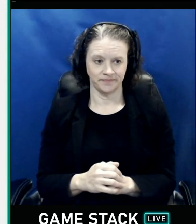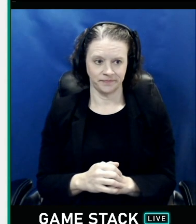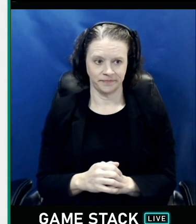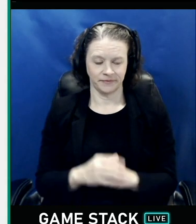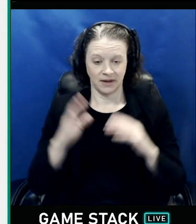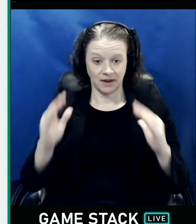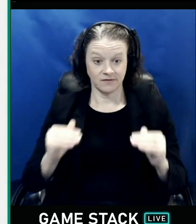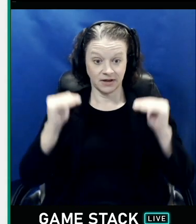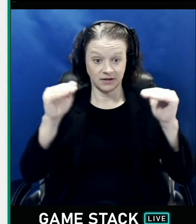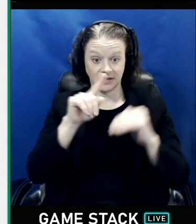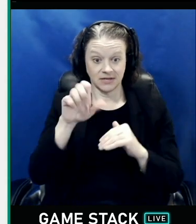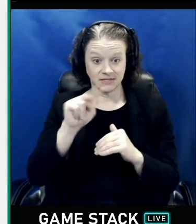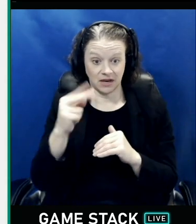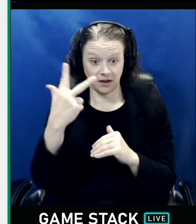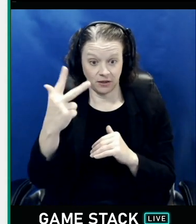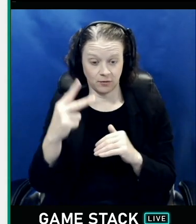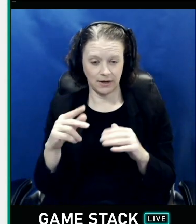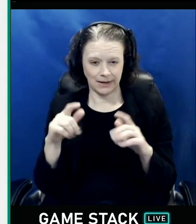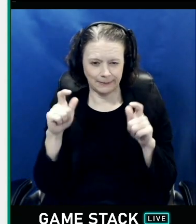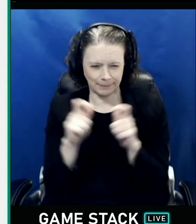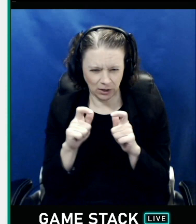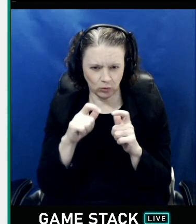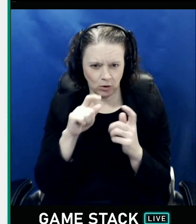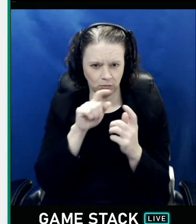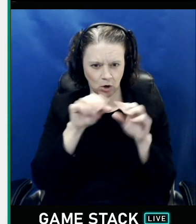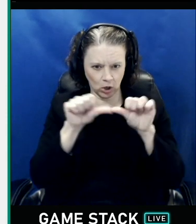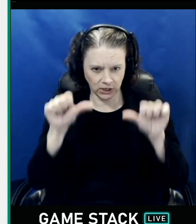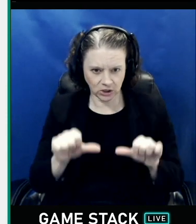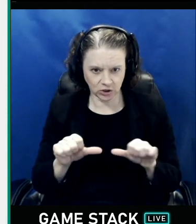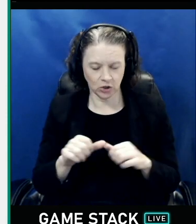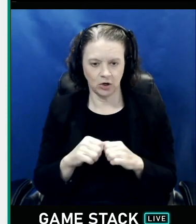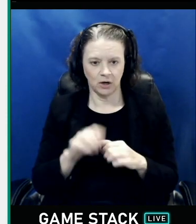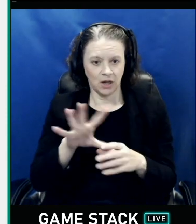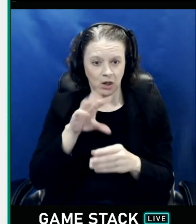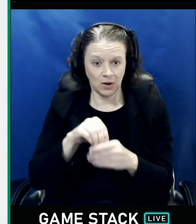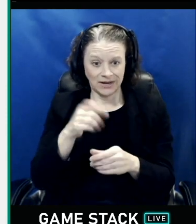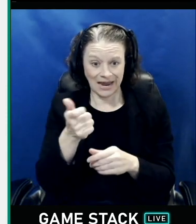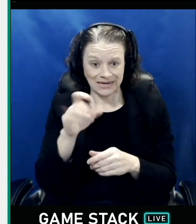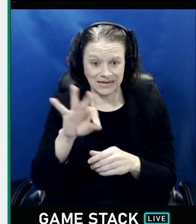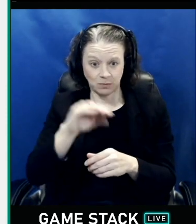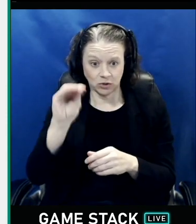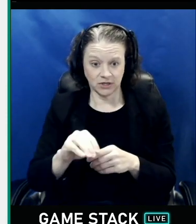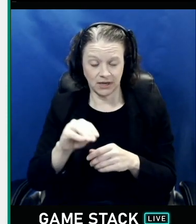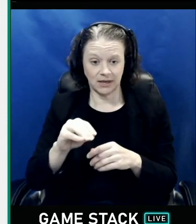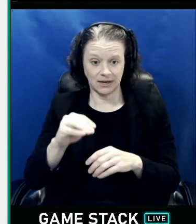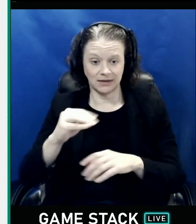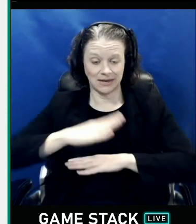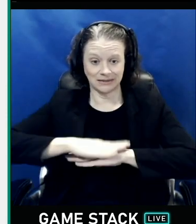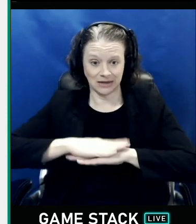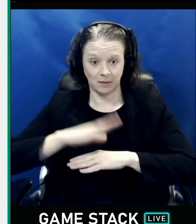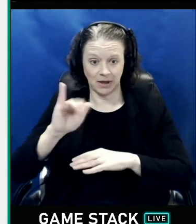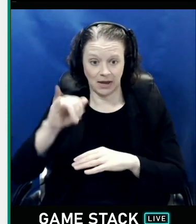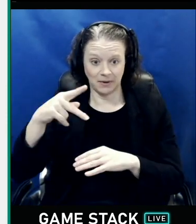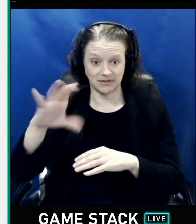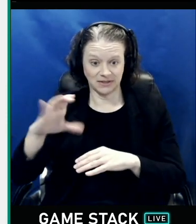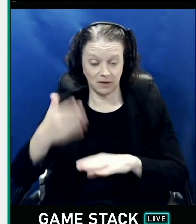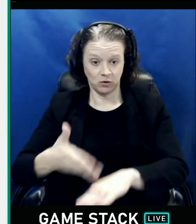Advances in Zen 3 microarchitecture included a whopping 19% desktop IPC improvement, a unified 8-core cluster for